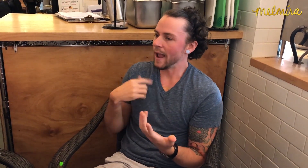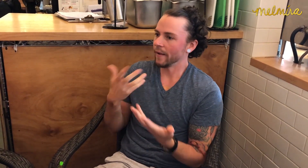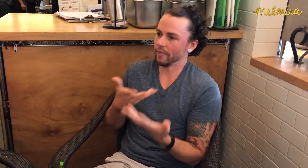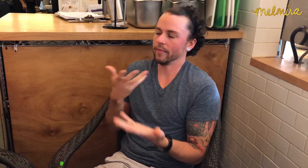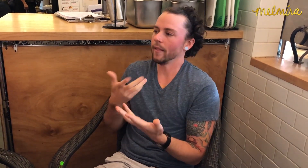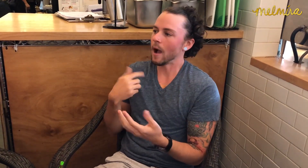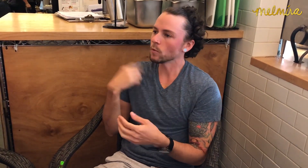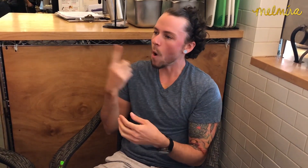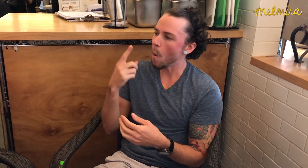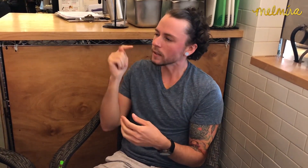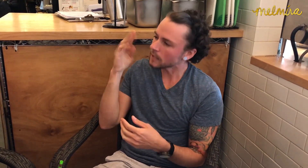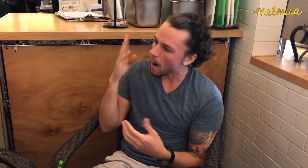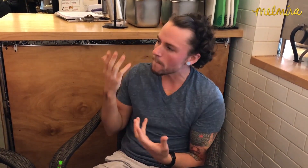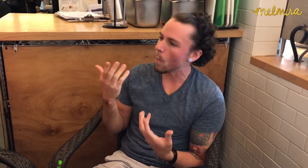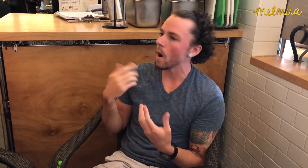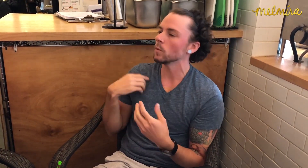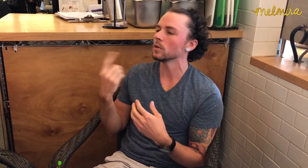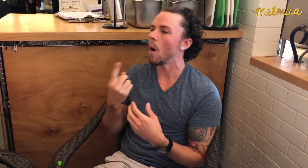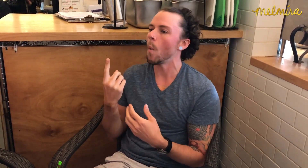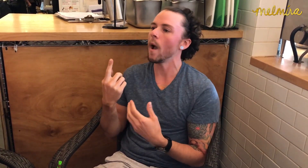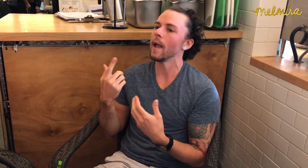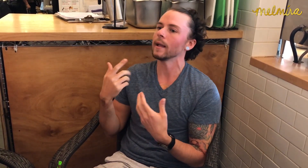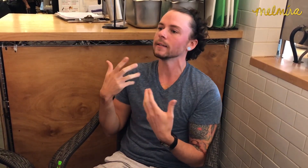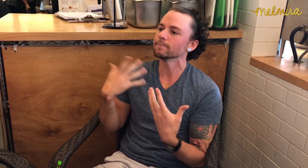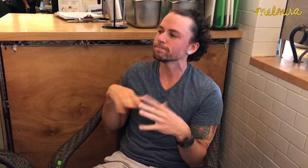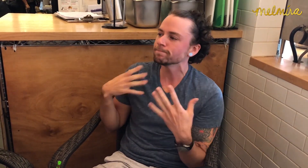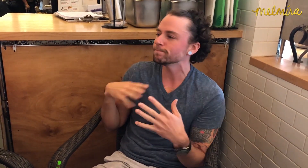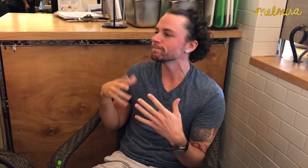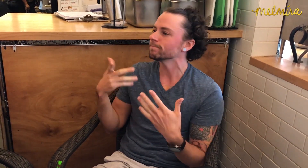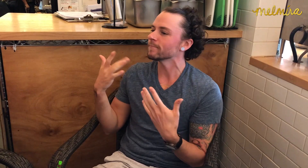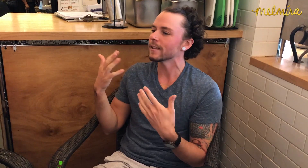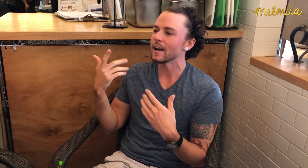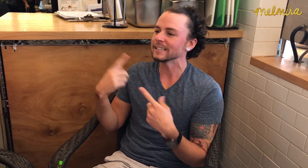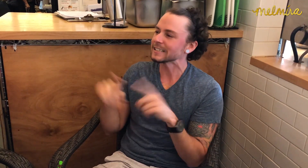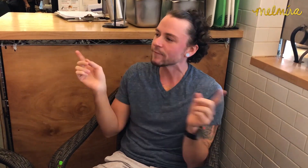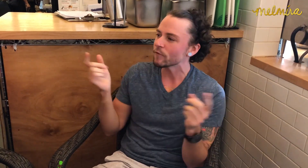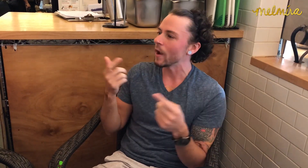I was always a tomboy, and would always dress differently.